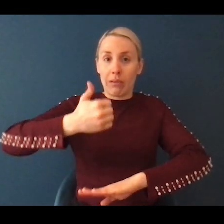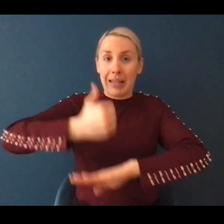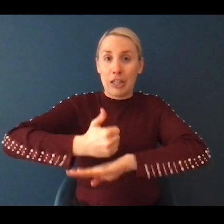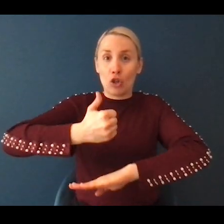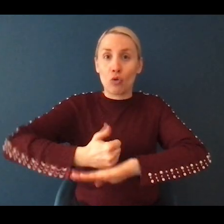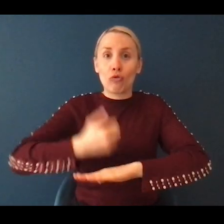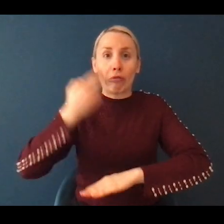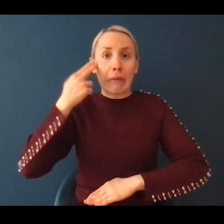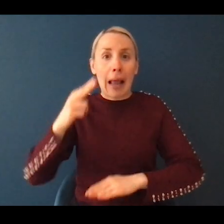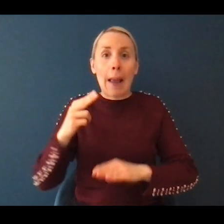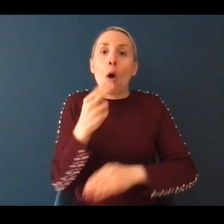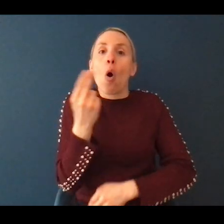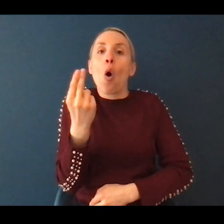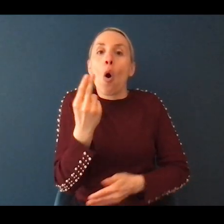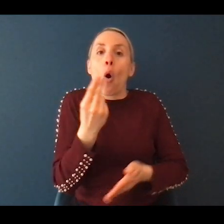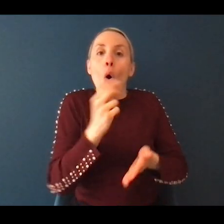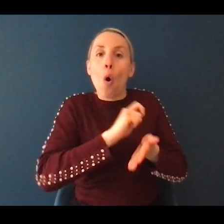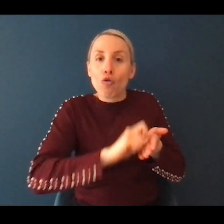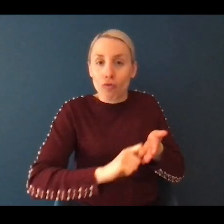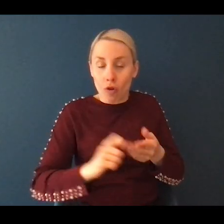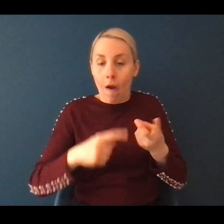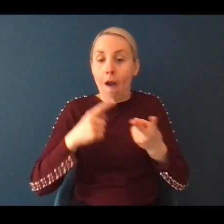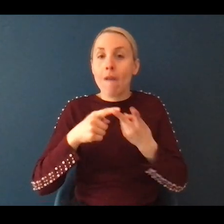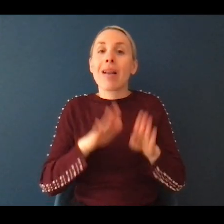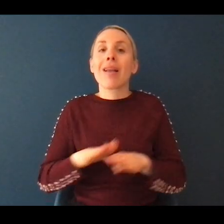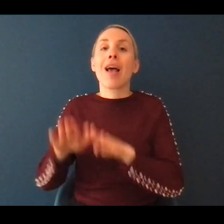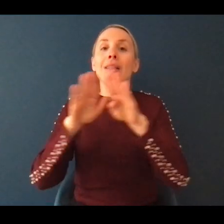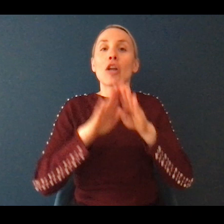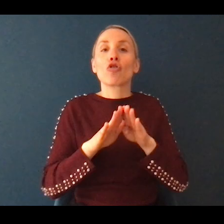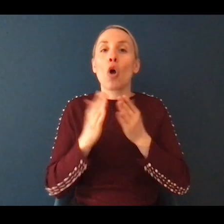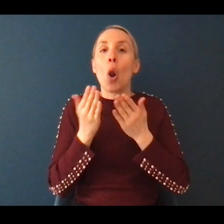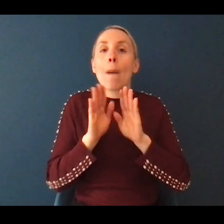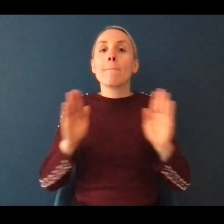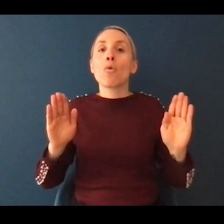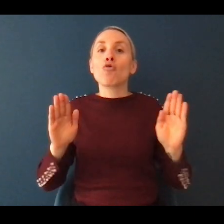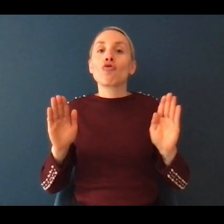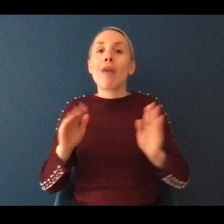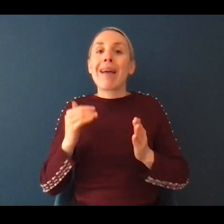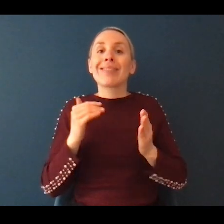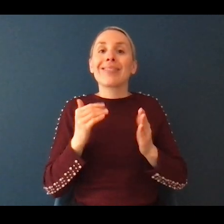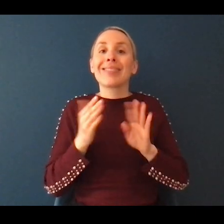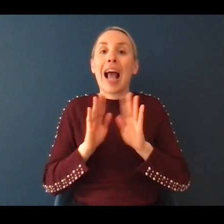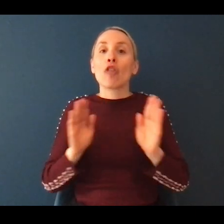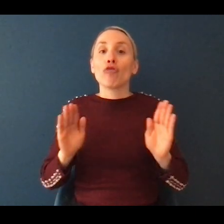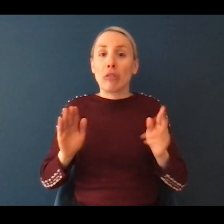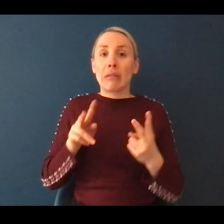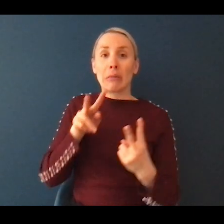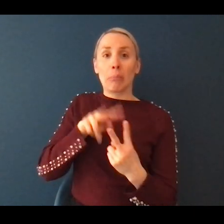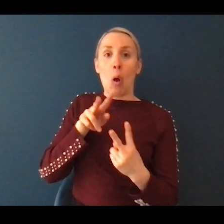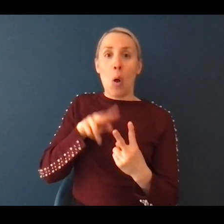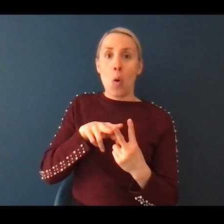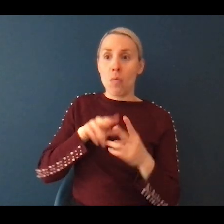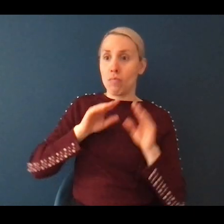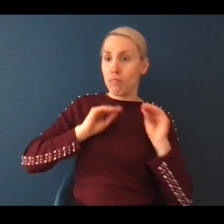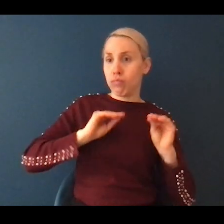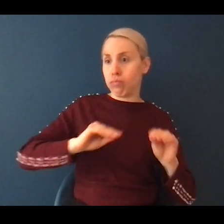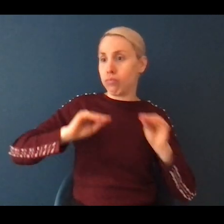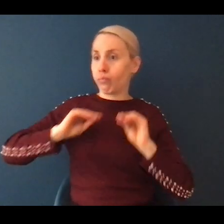Gallery and the National Portrait Gallery designing and delivering participatory photography